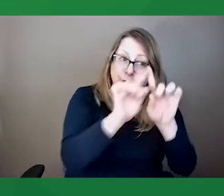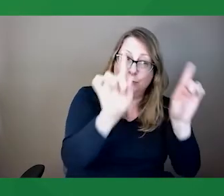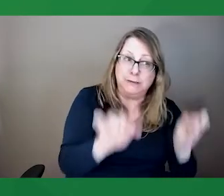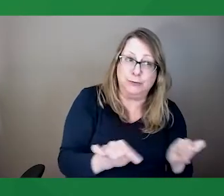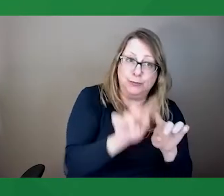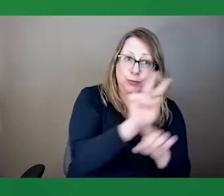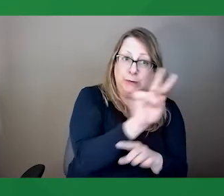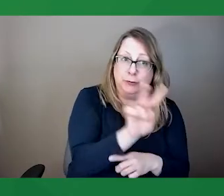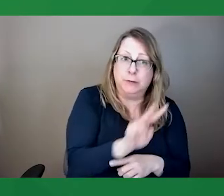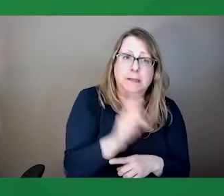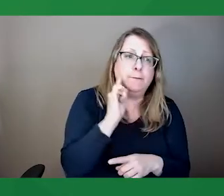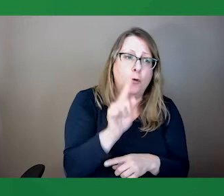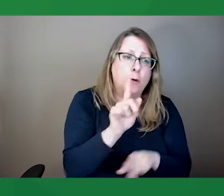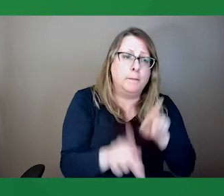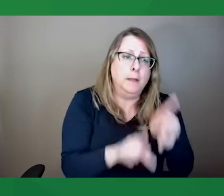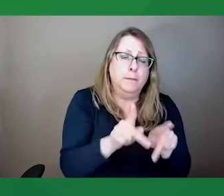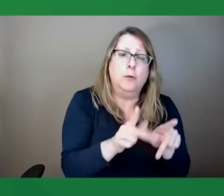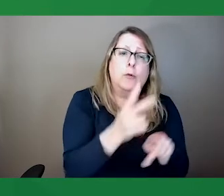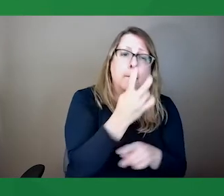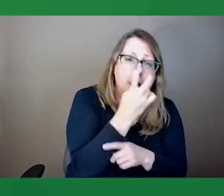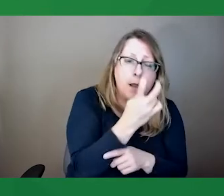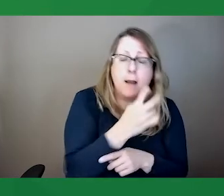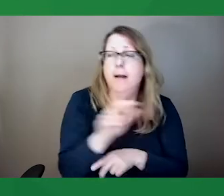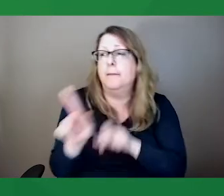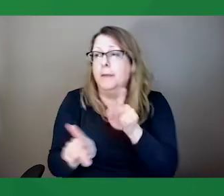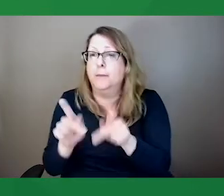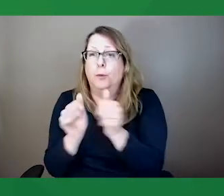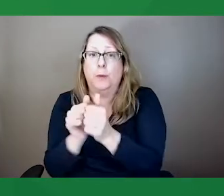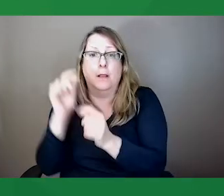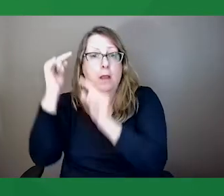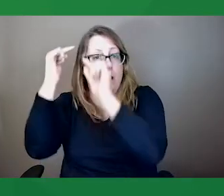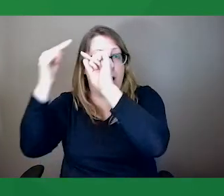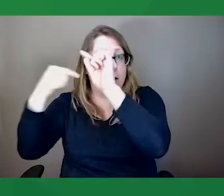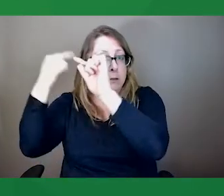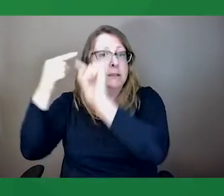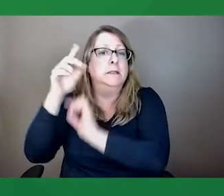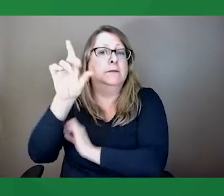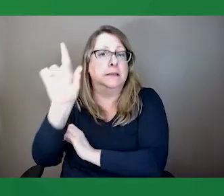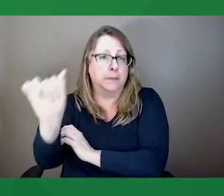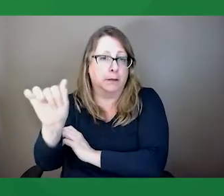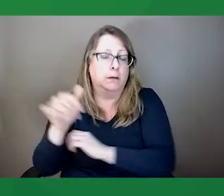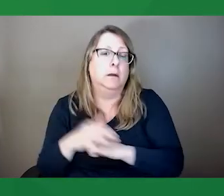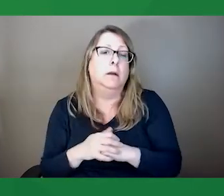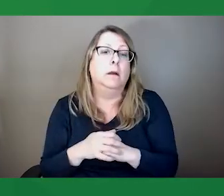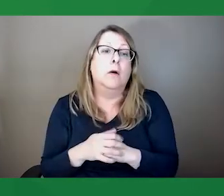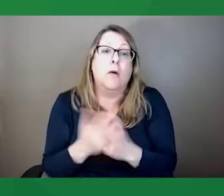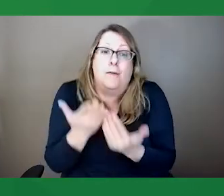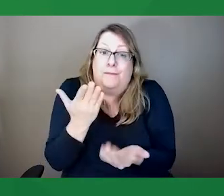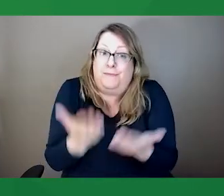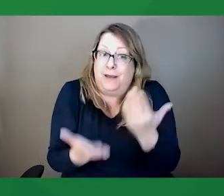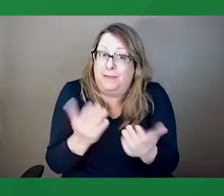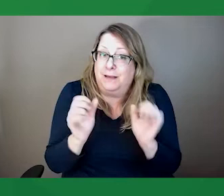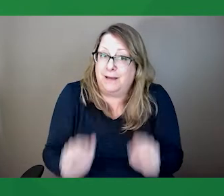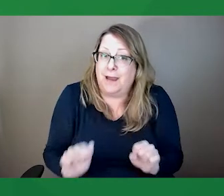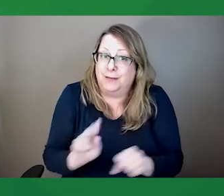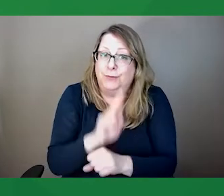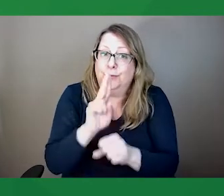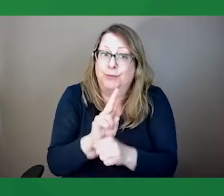and maybe some screen readers for people with cognitive disabilities. And you may also use screen readers, if you use a screen magnification.